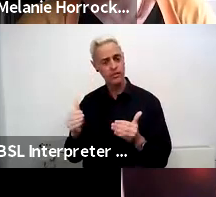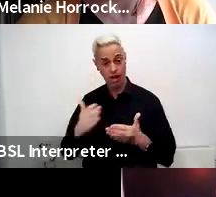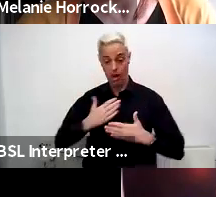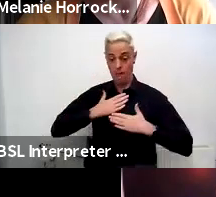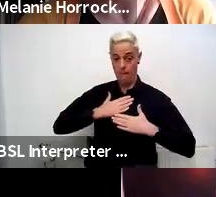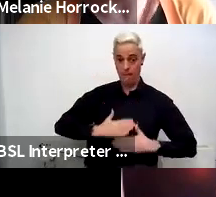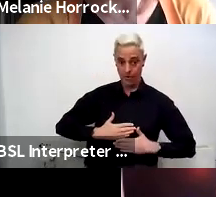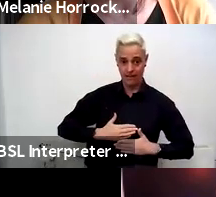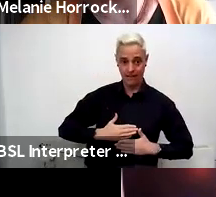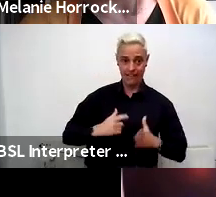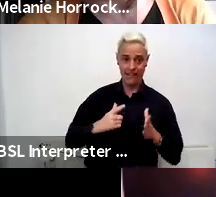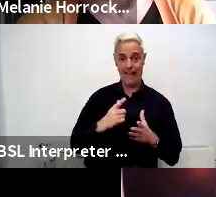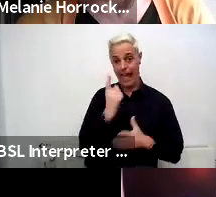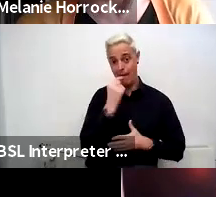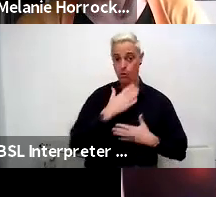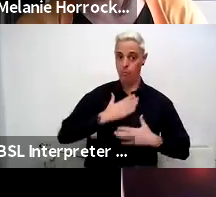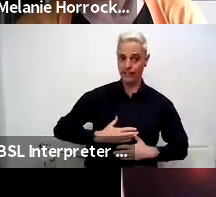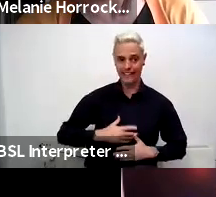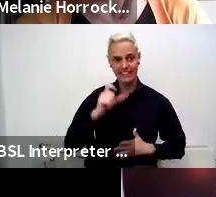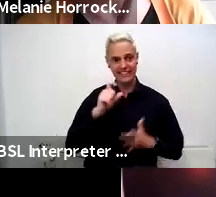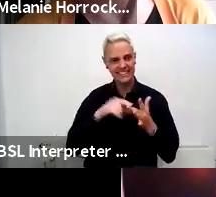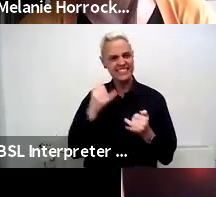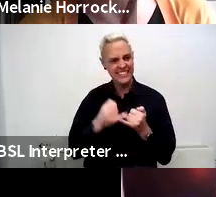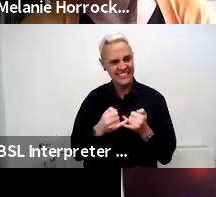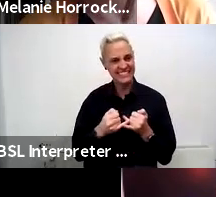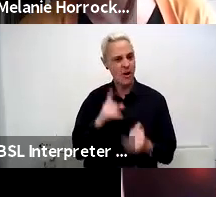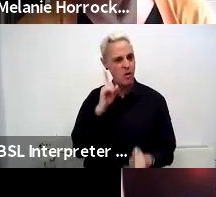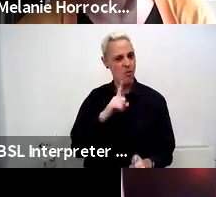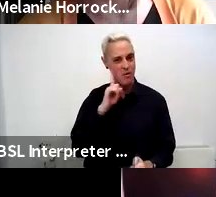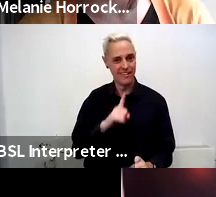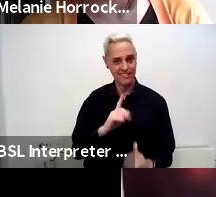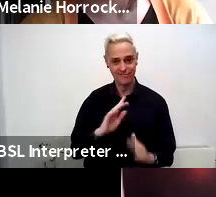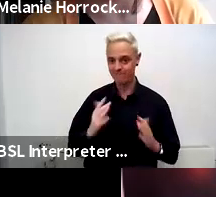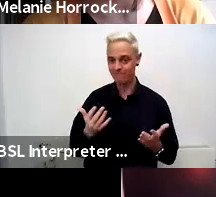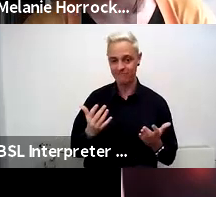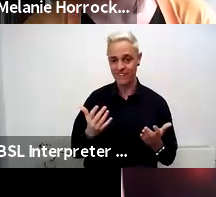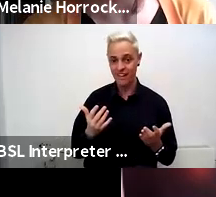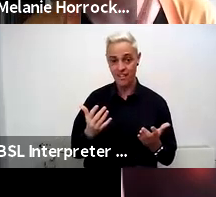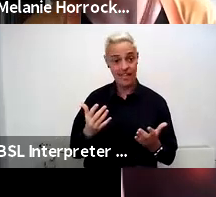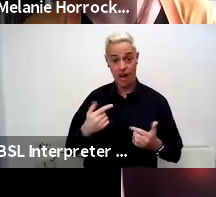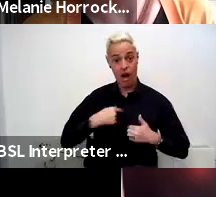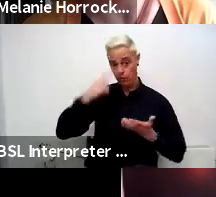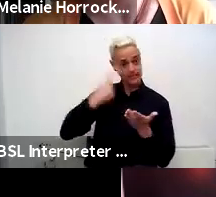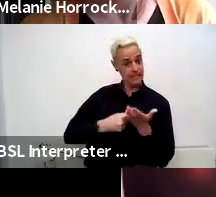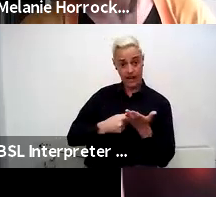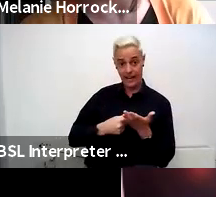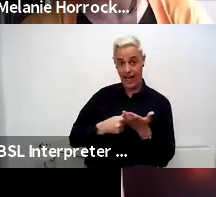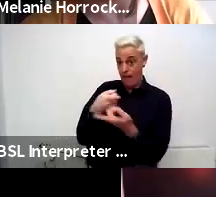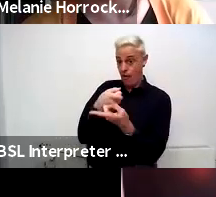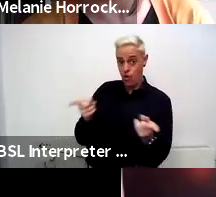As an able bodied sis middle class woman, which is the, I will make no decisions about you without you.